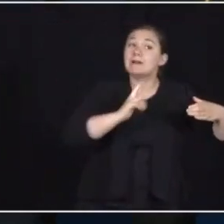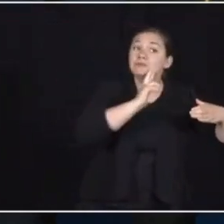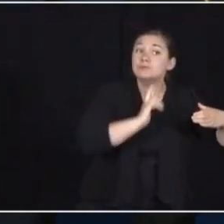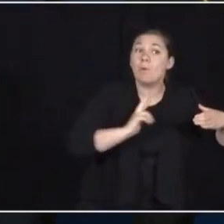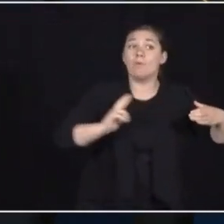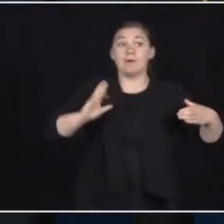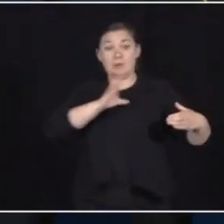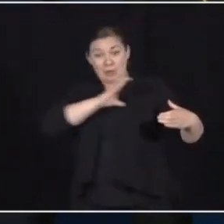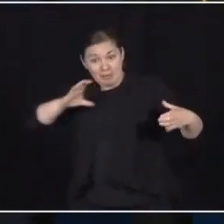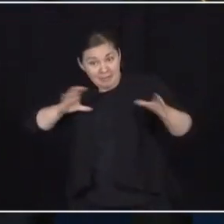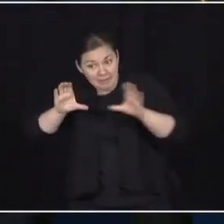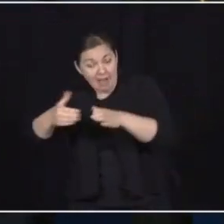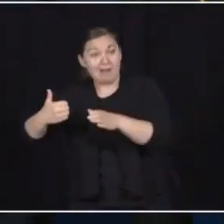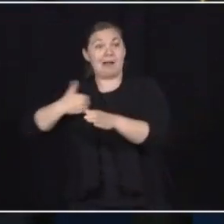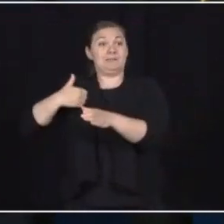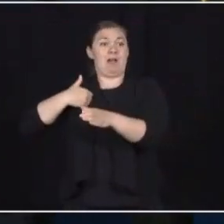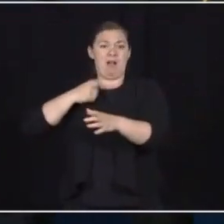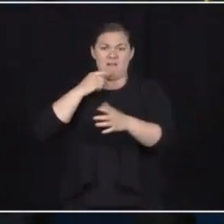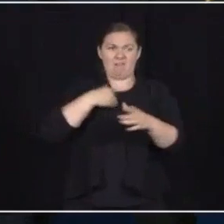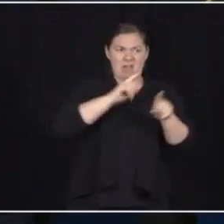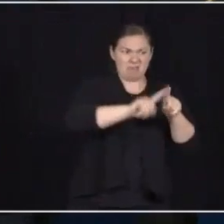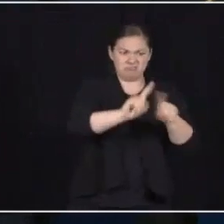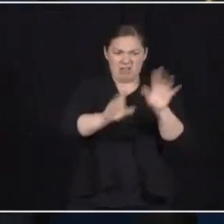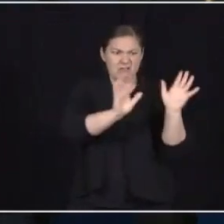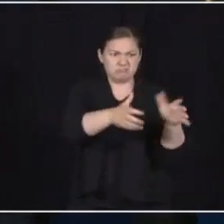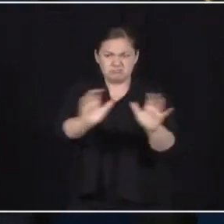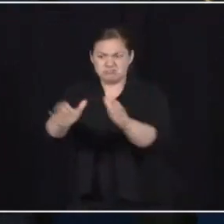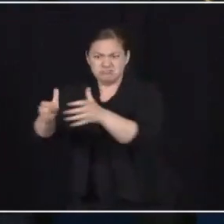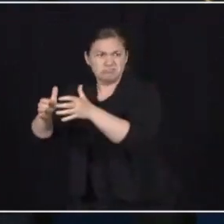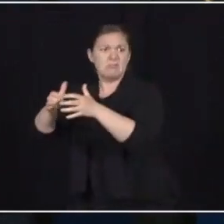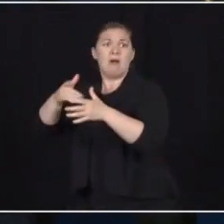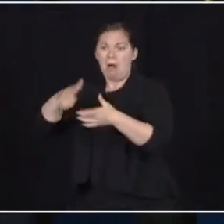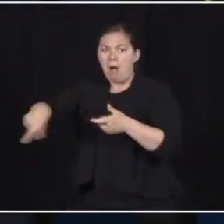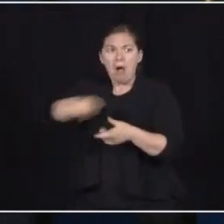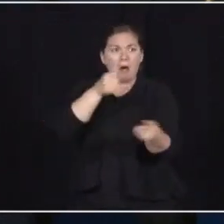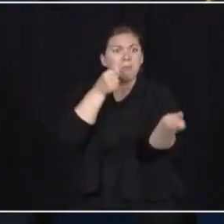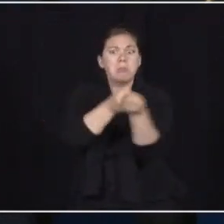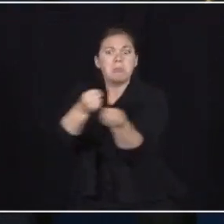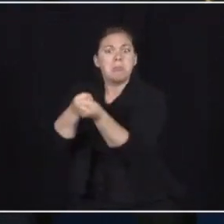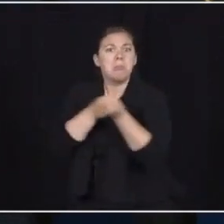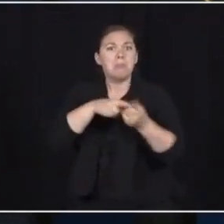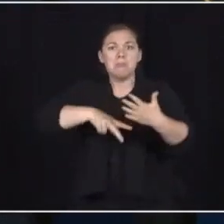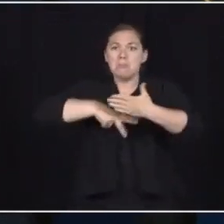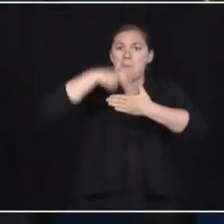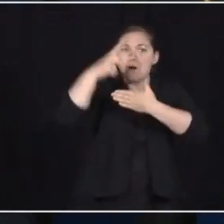organizers of this important initiative. We know that if people know what they need to